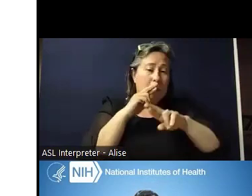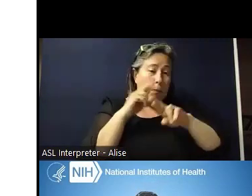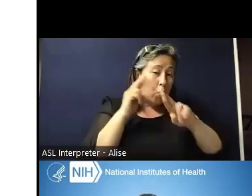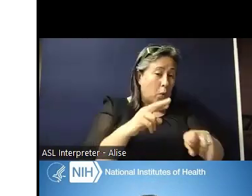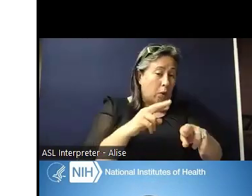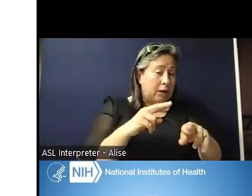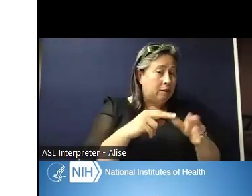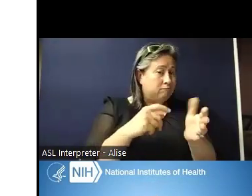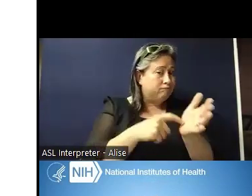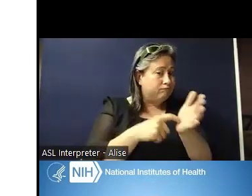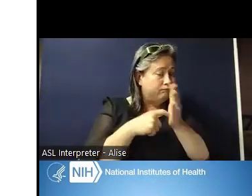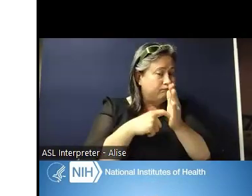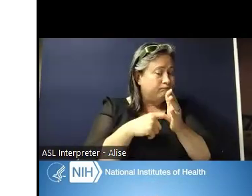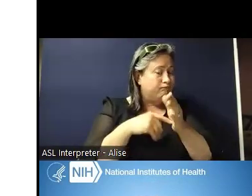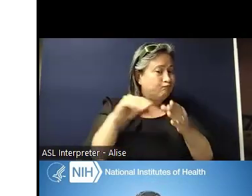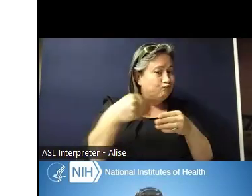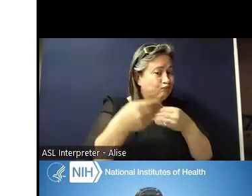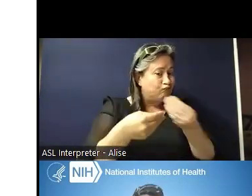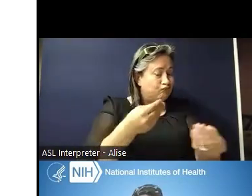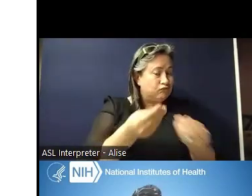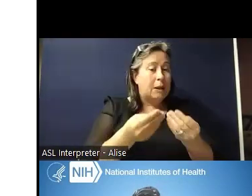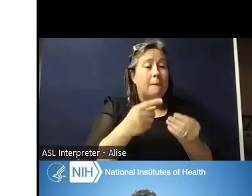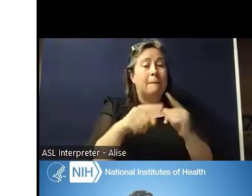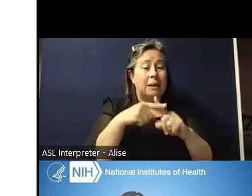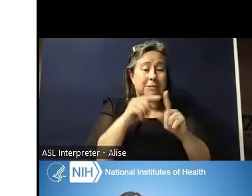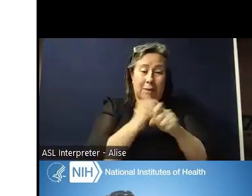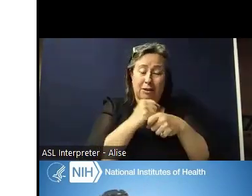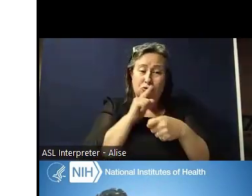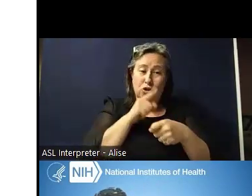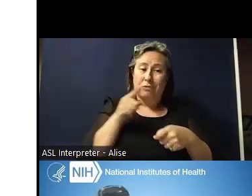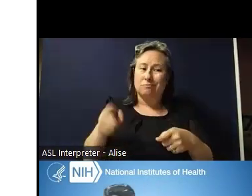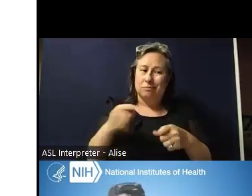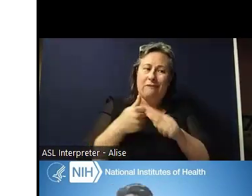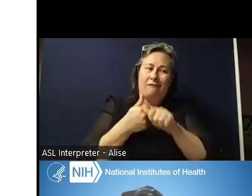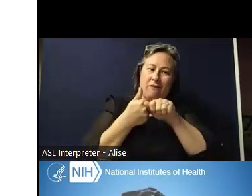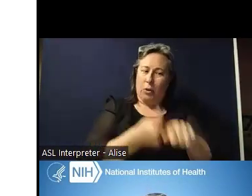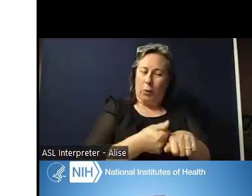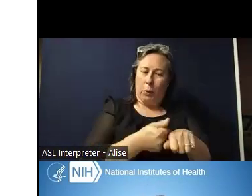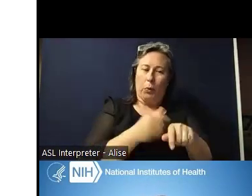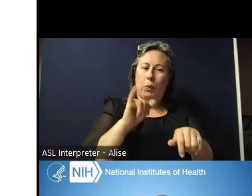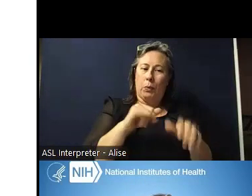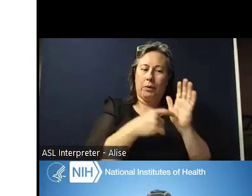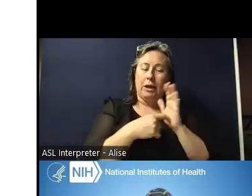and making sure that those are adhered to and, of course, all of the other obligations, programmatic